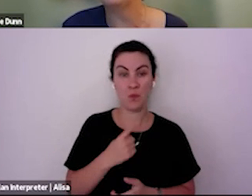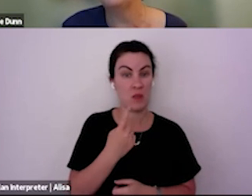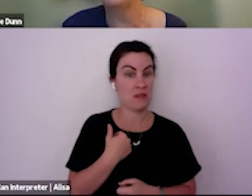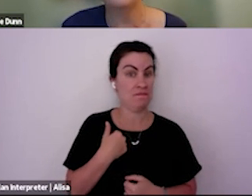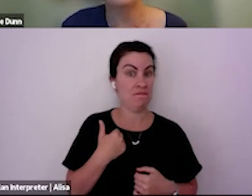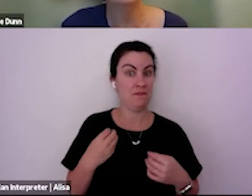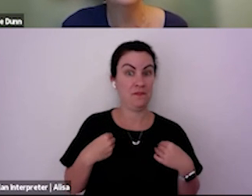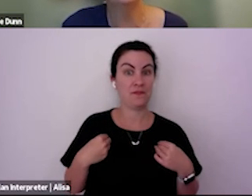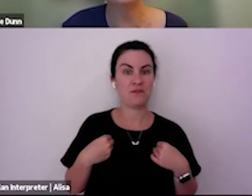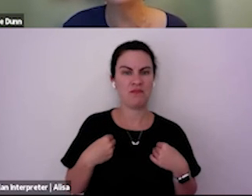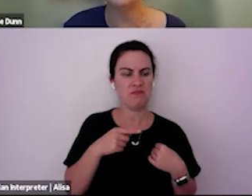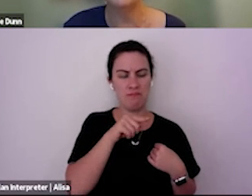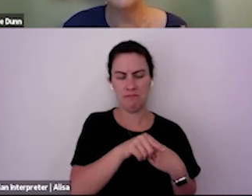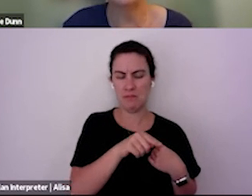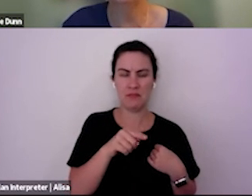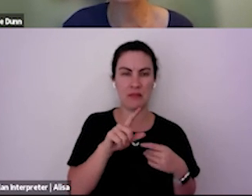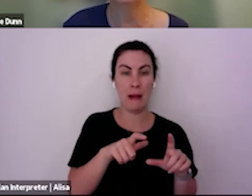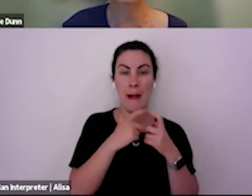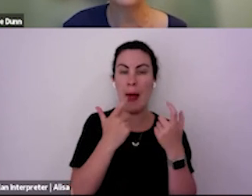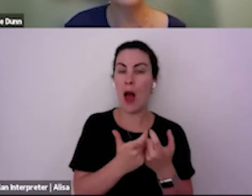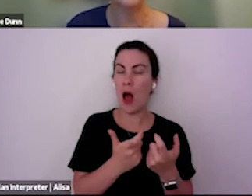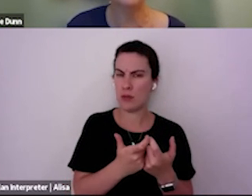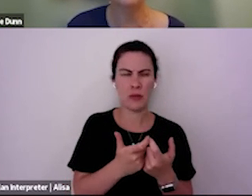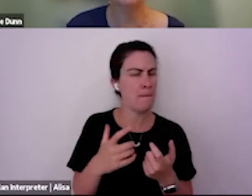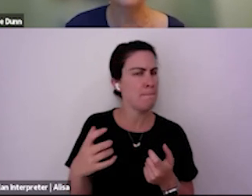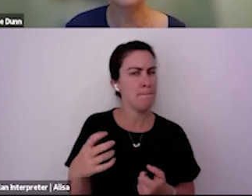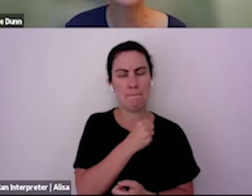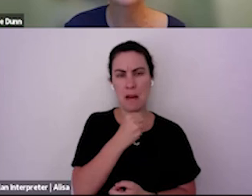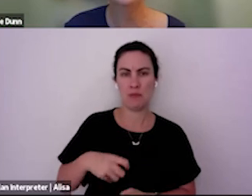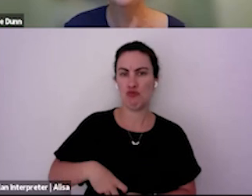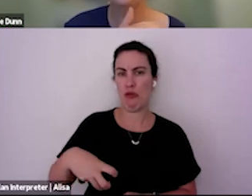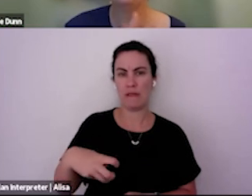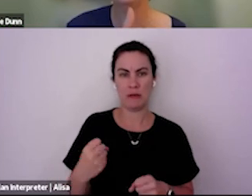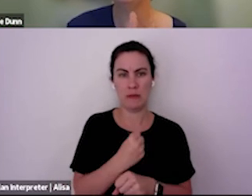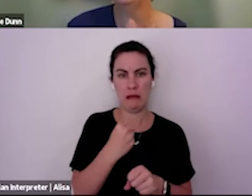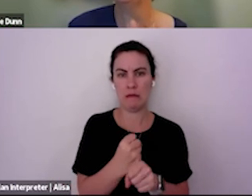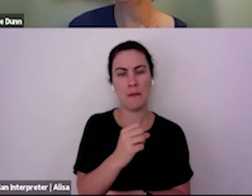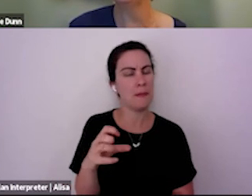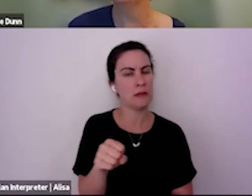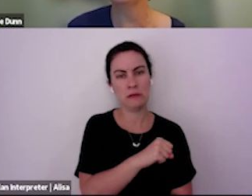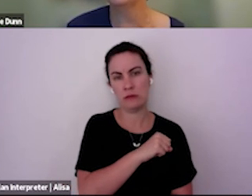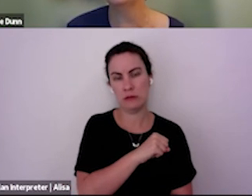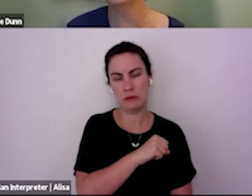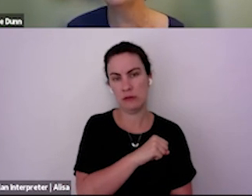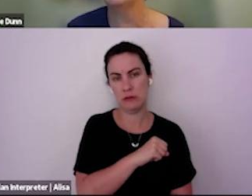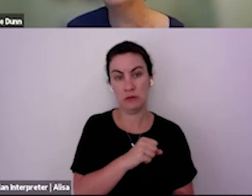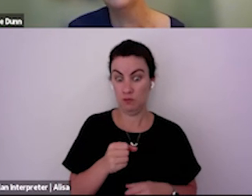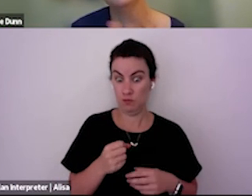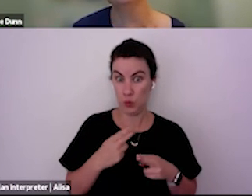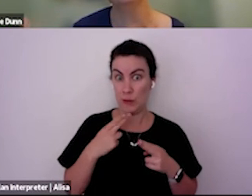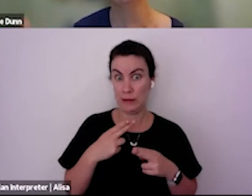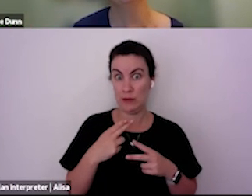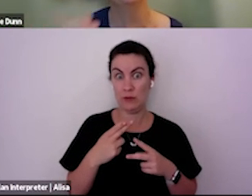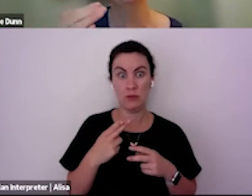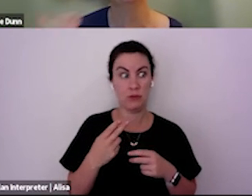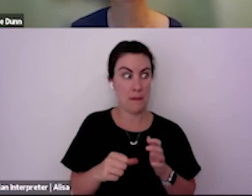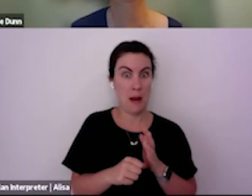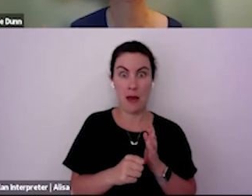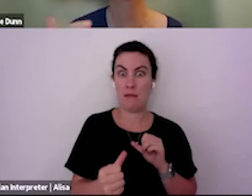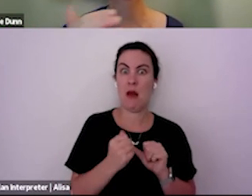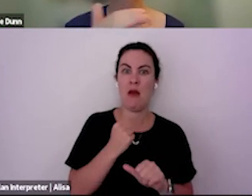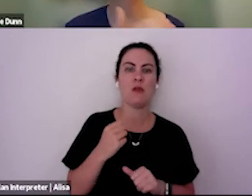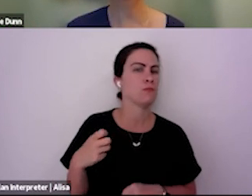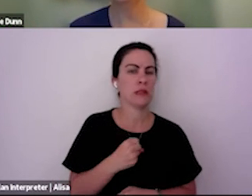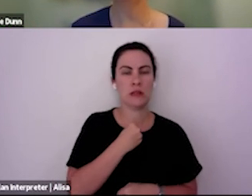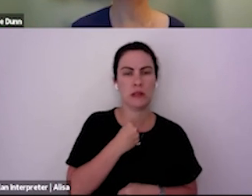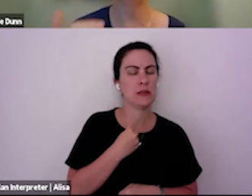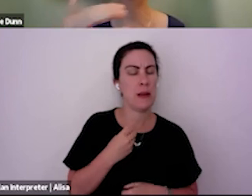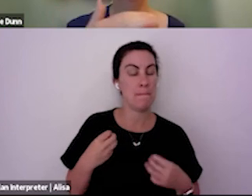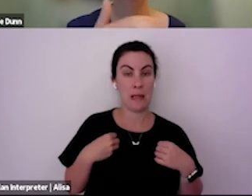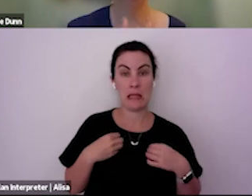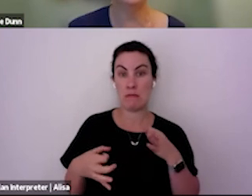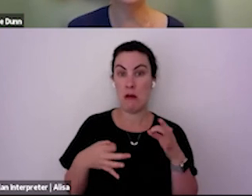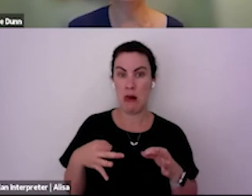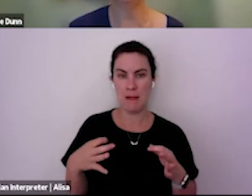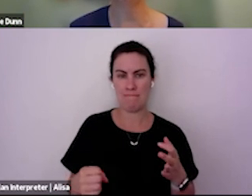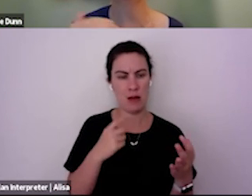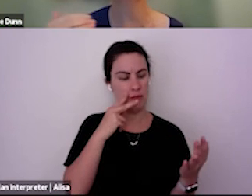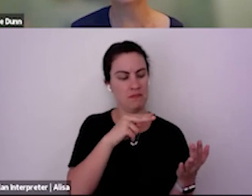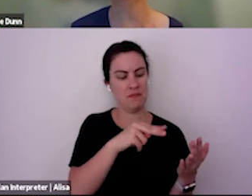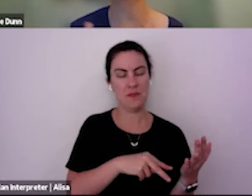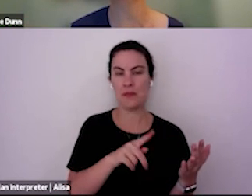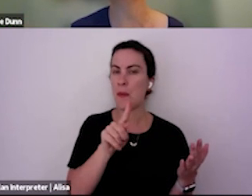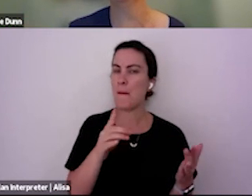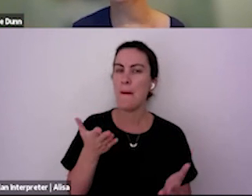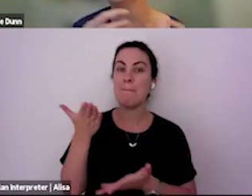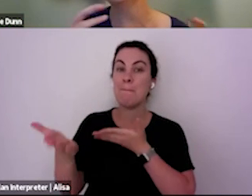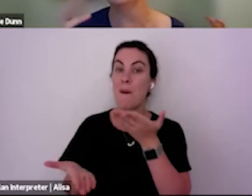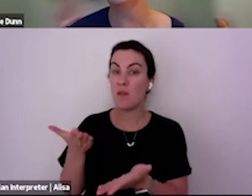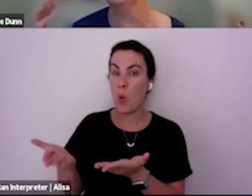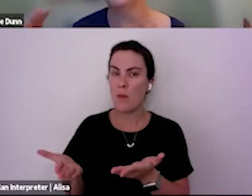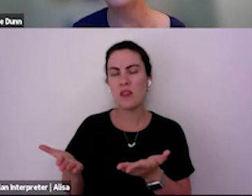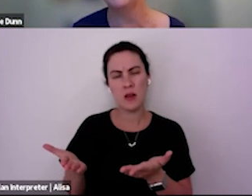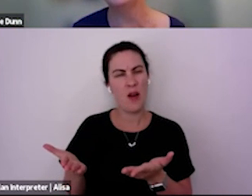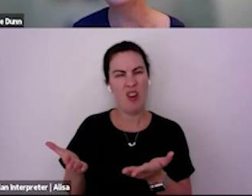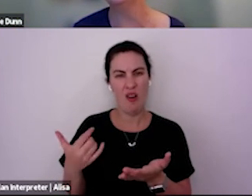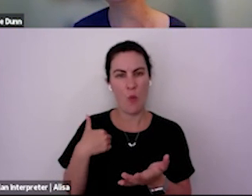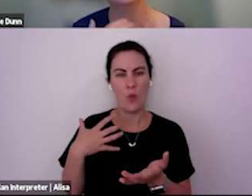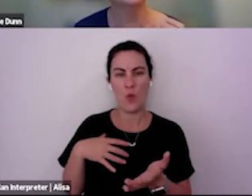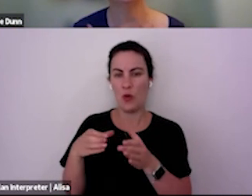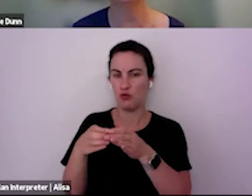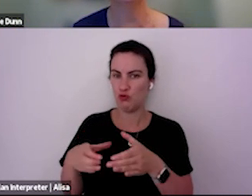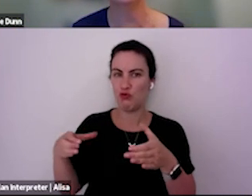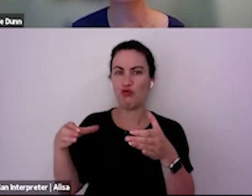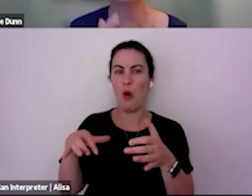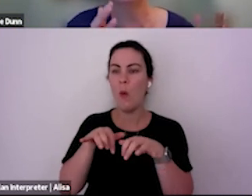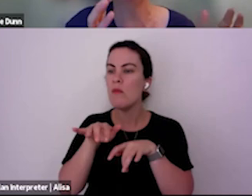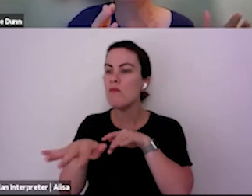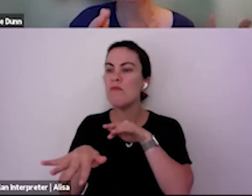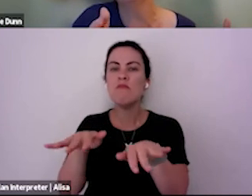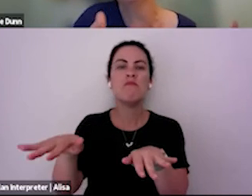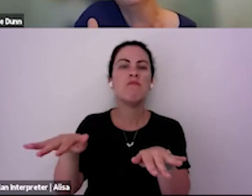If you have any thoughts on that, -- I think that thing about motive.